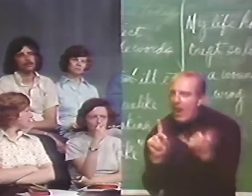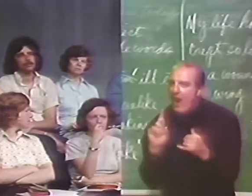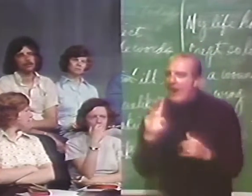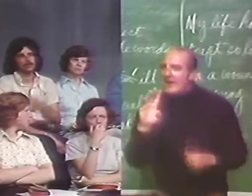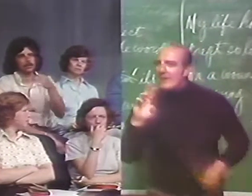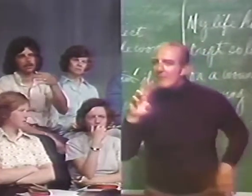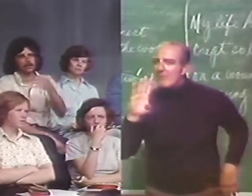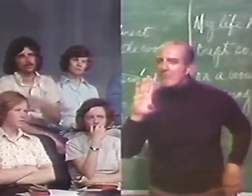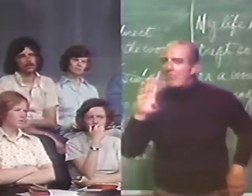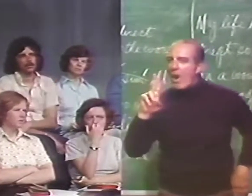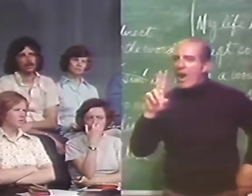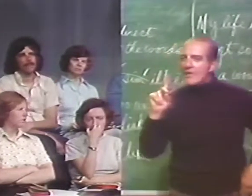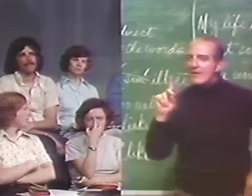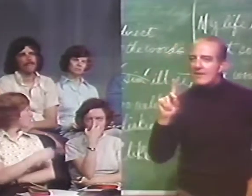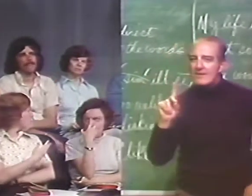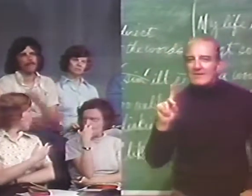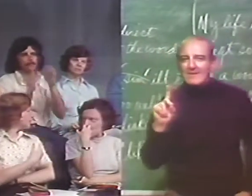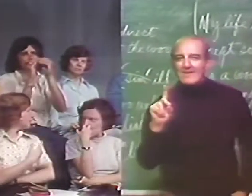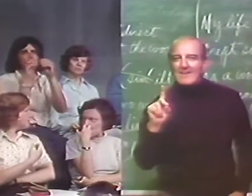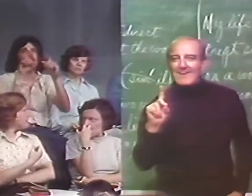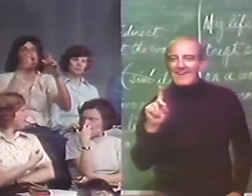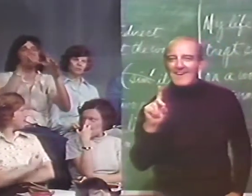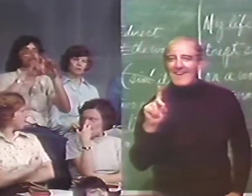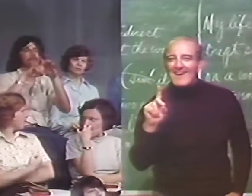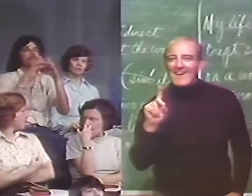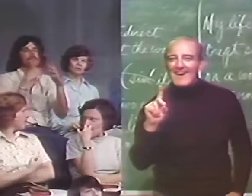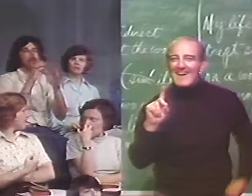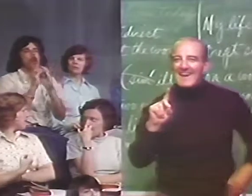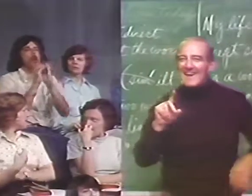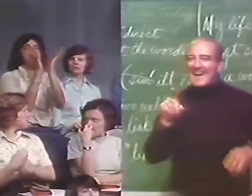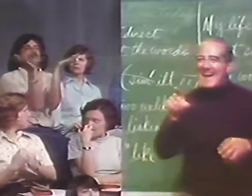ROSEBUD. WHY BUD?